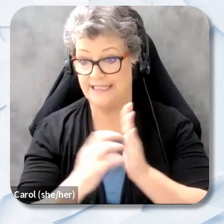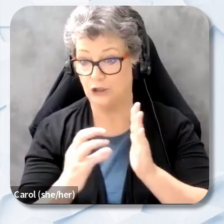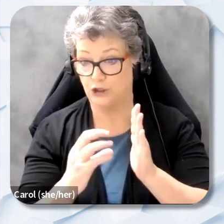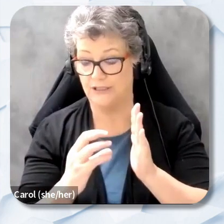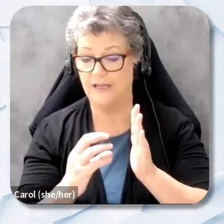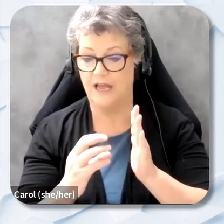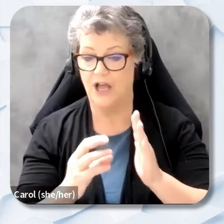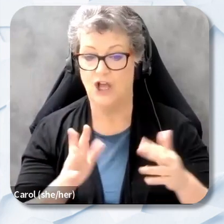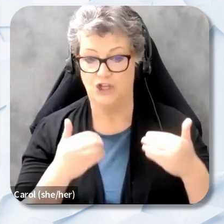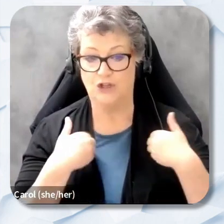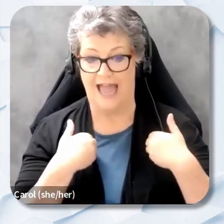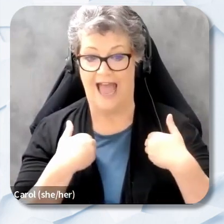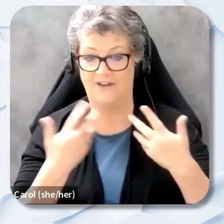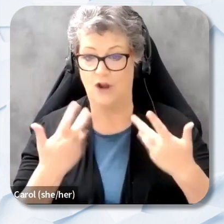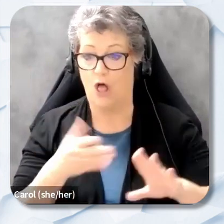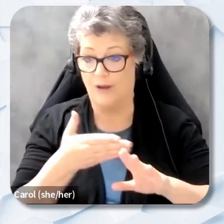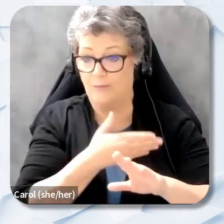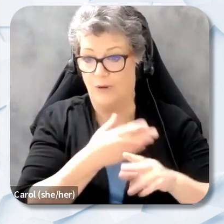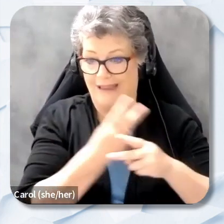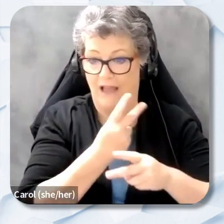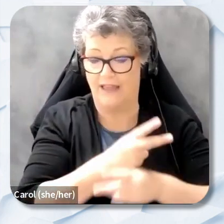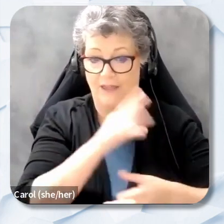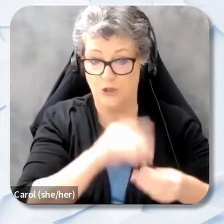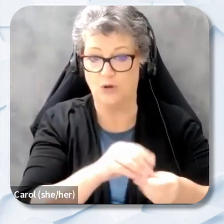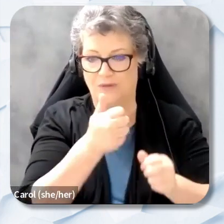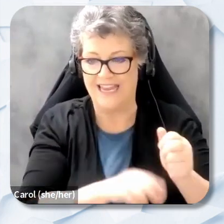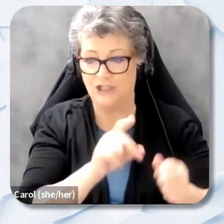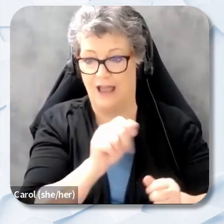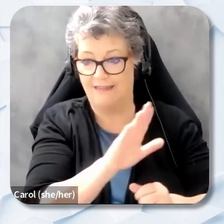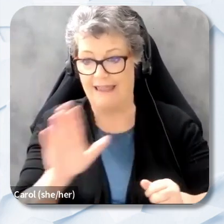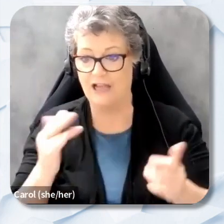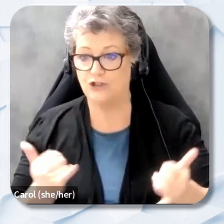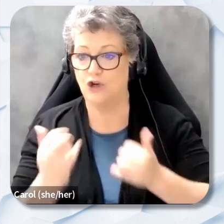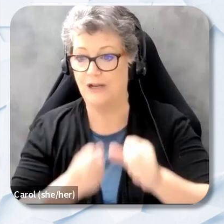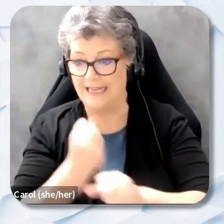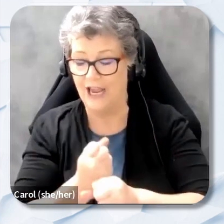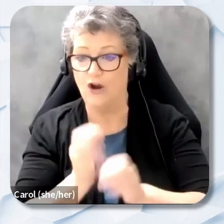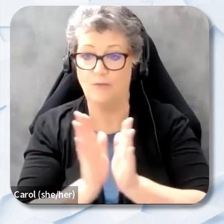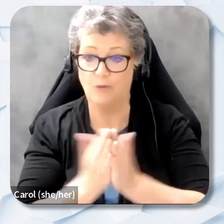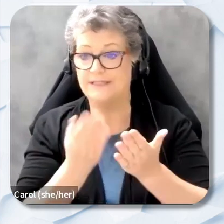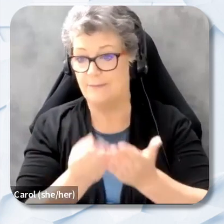there will be a precalculated total with each LEAs current year for books and material purchases.